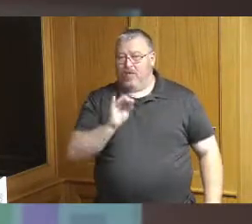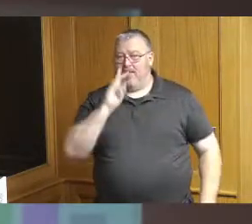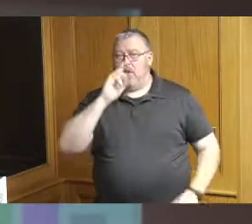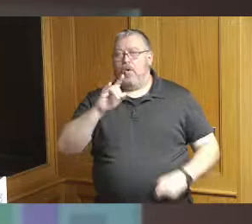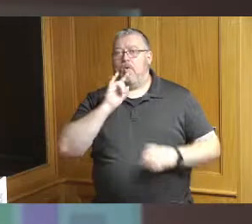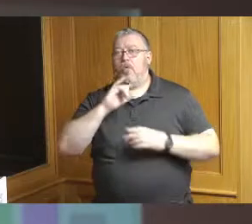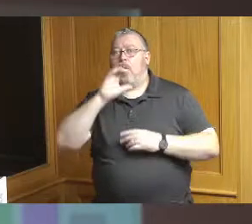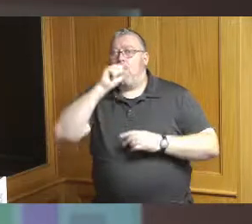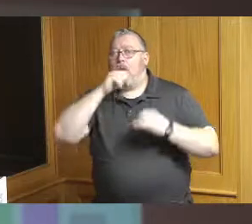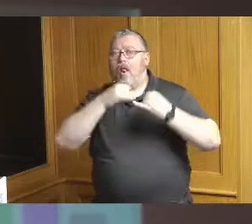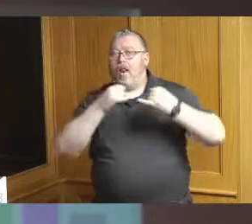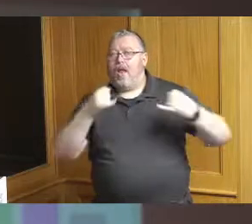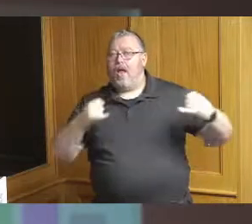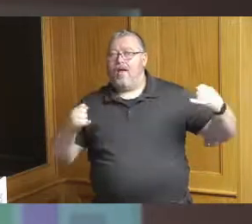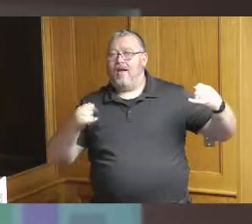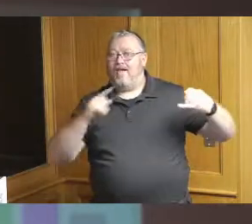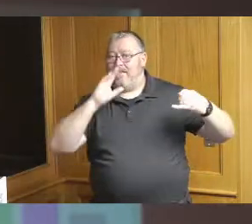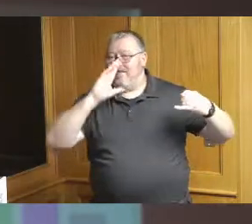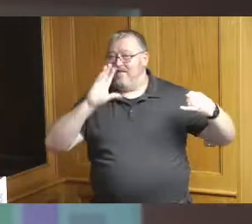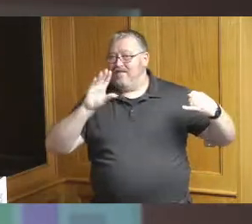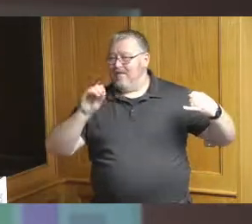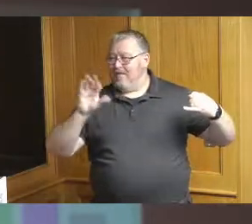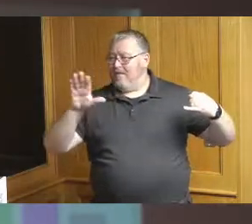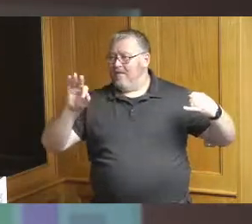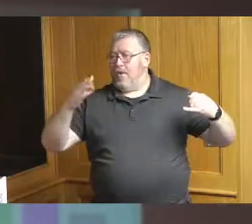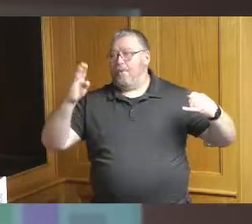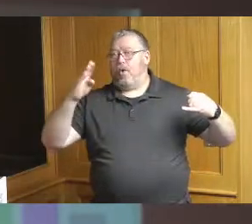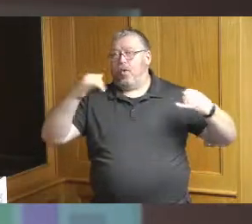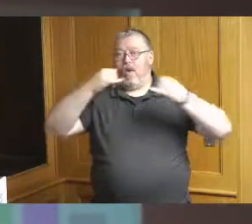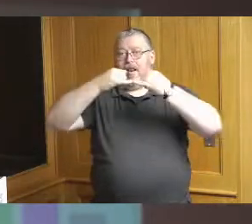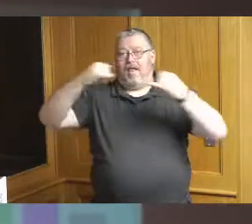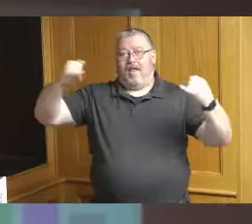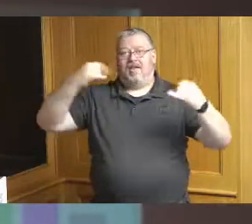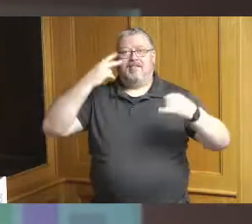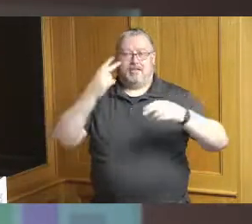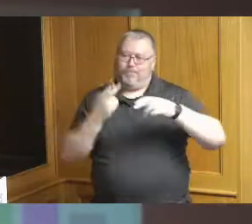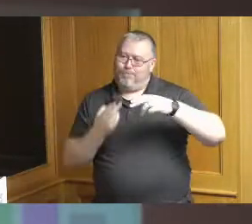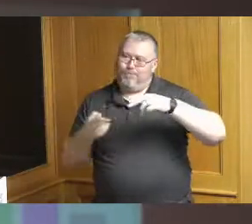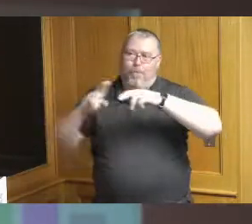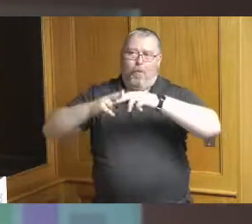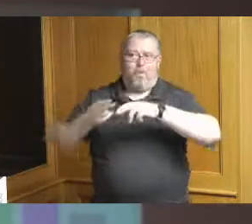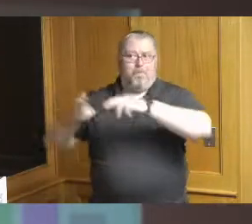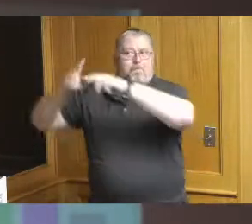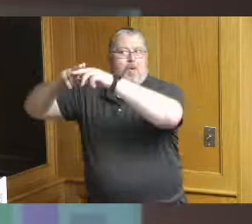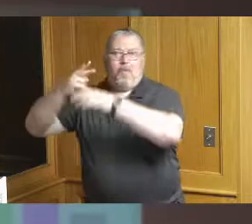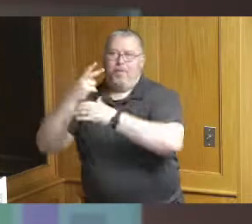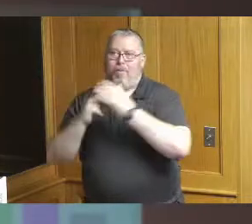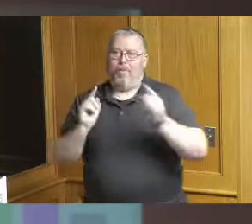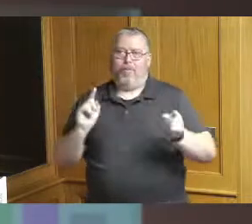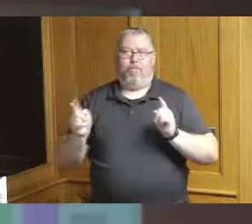box and 50 to 59 the bluish color we are seeing significant increases in those two age graphs